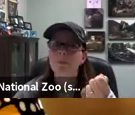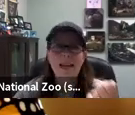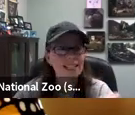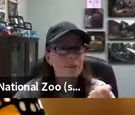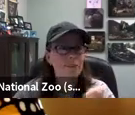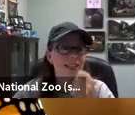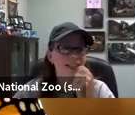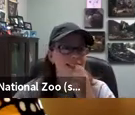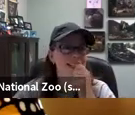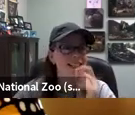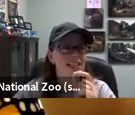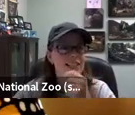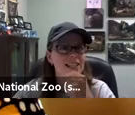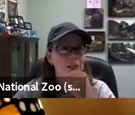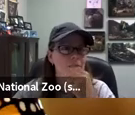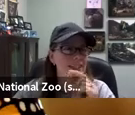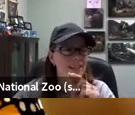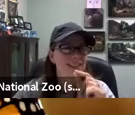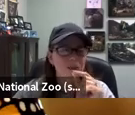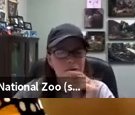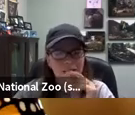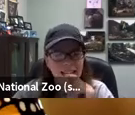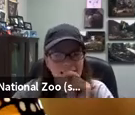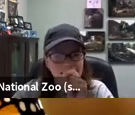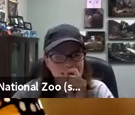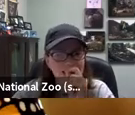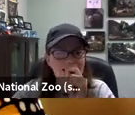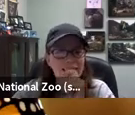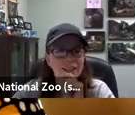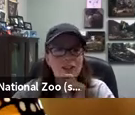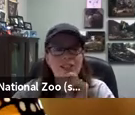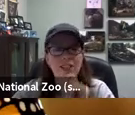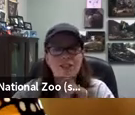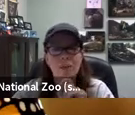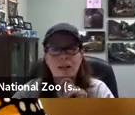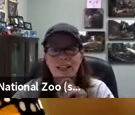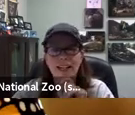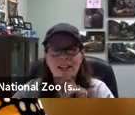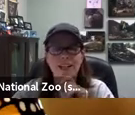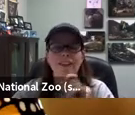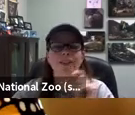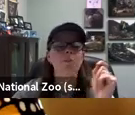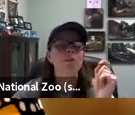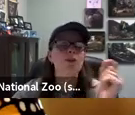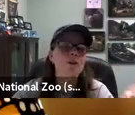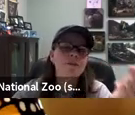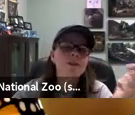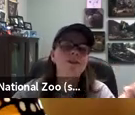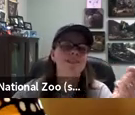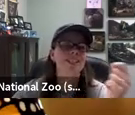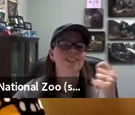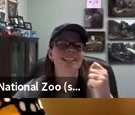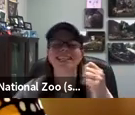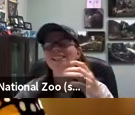mason bees, and these solitary bees, and little flies, that are such great pollinators, and